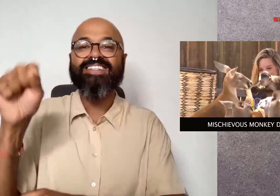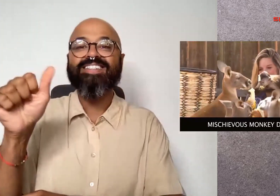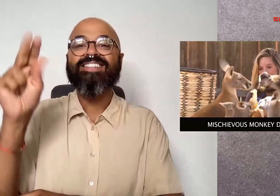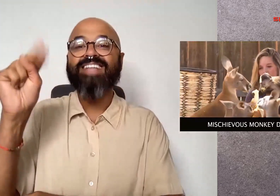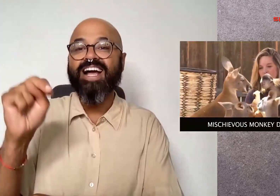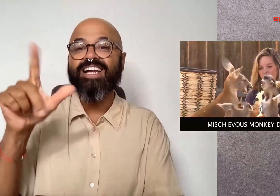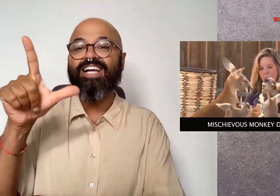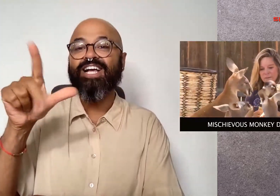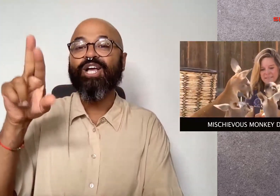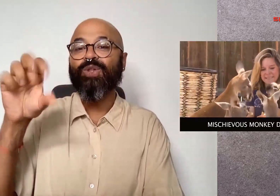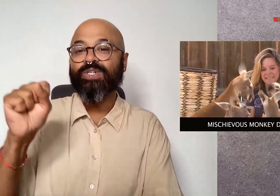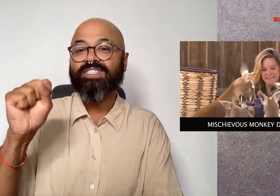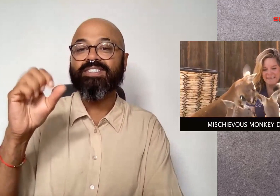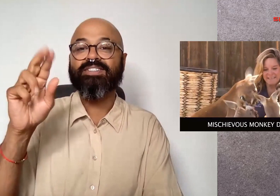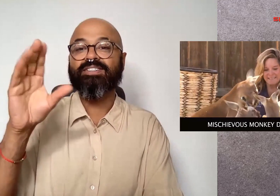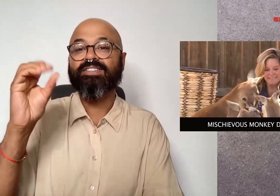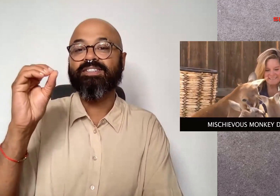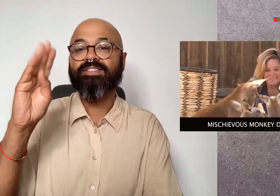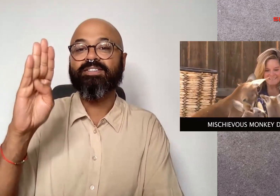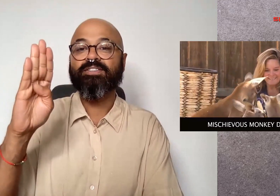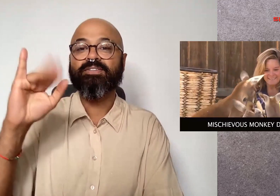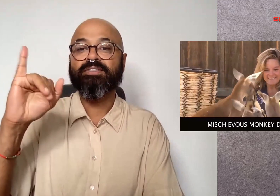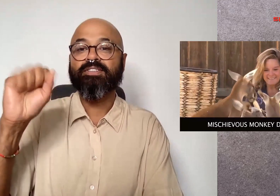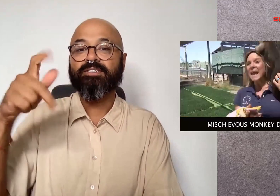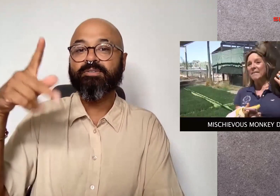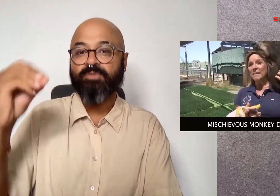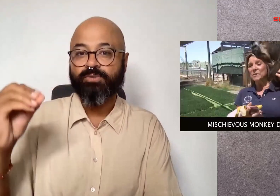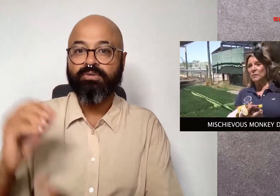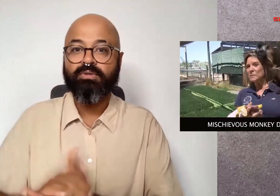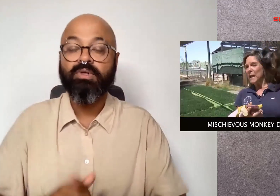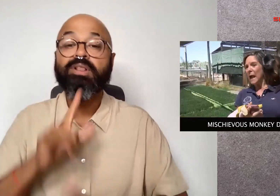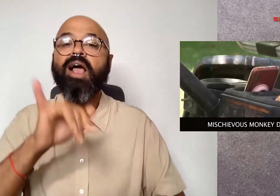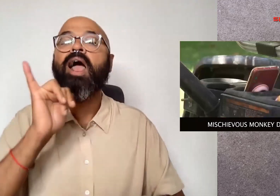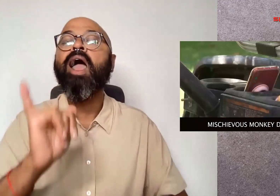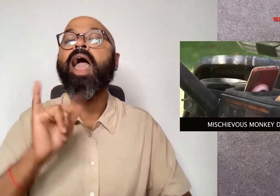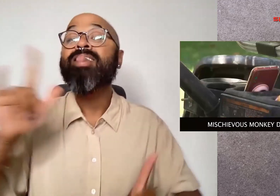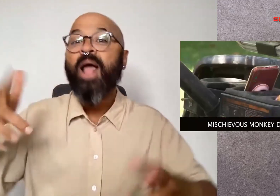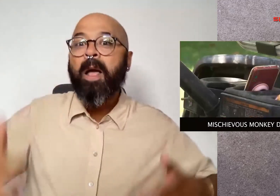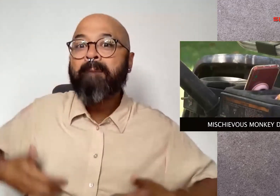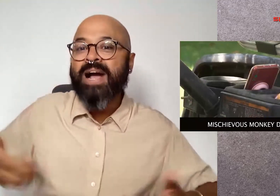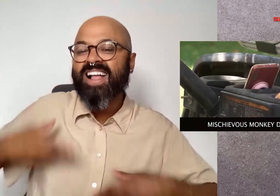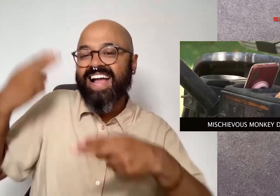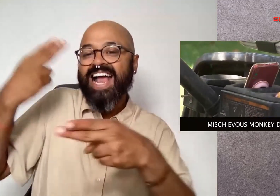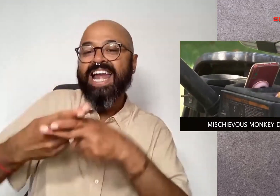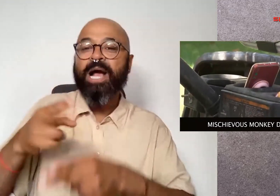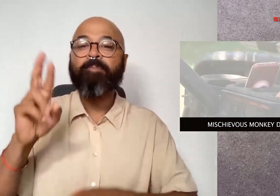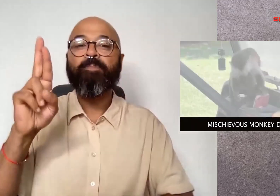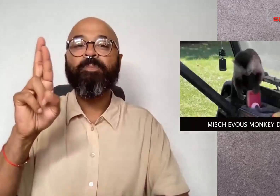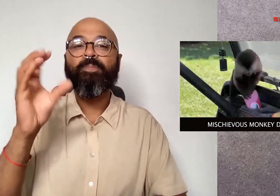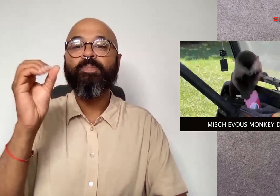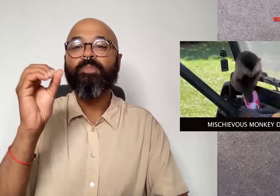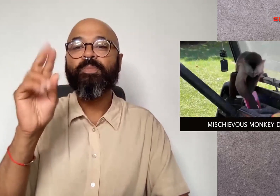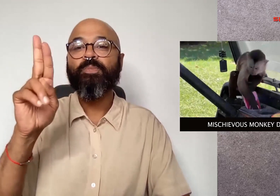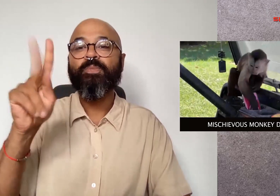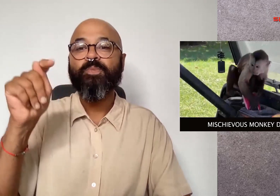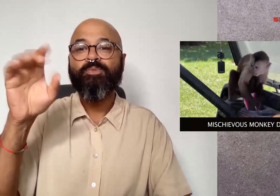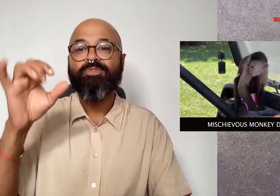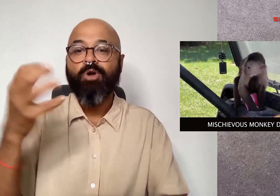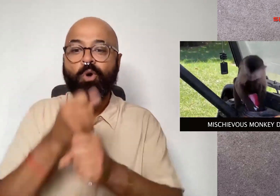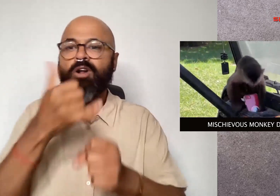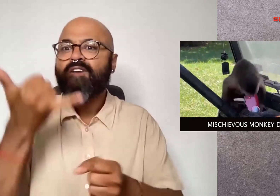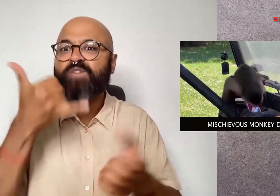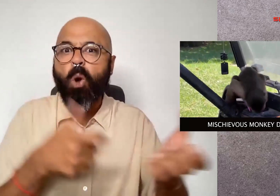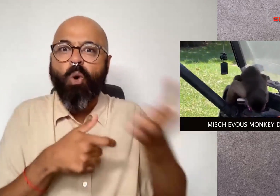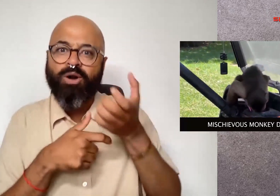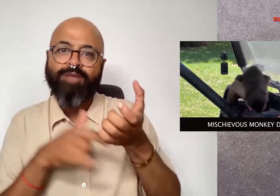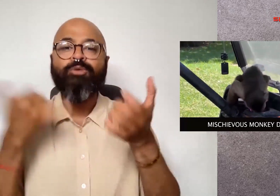conservation center in San Luis Obispo it turns out a playful monkey named Route got